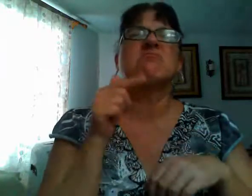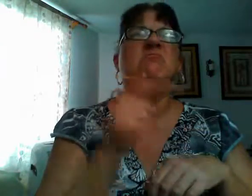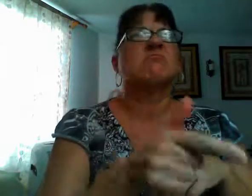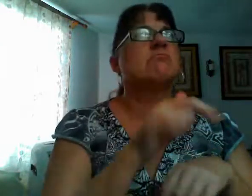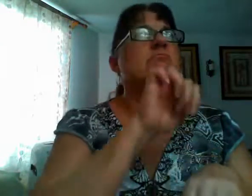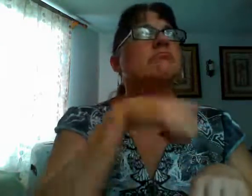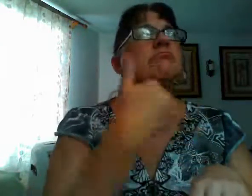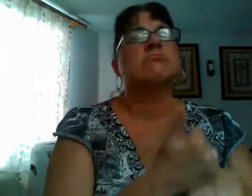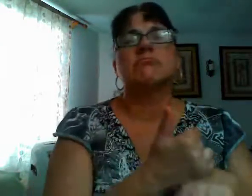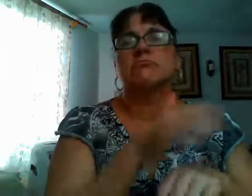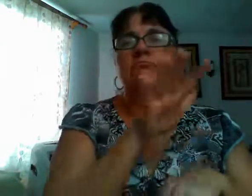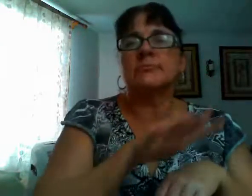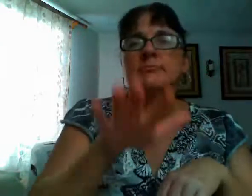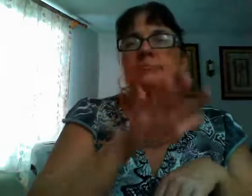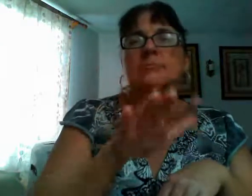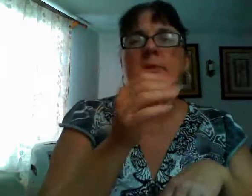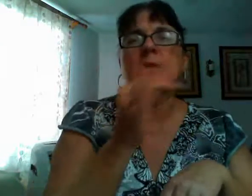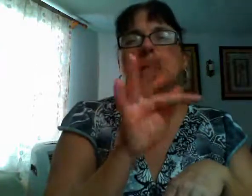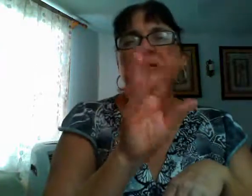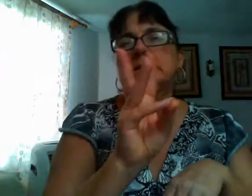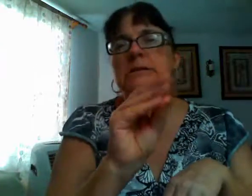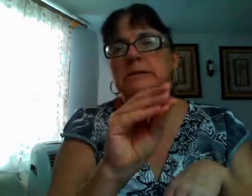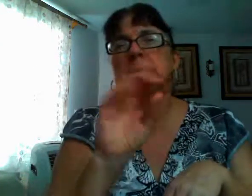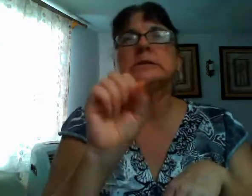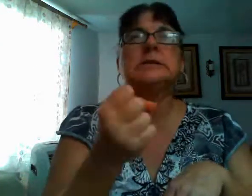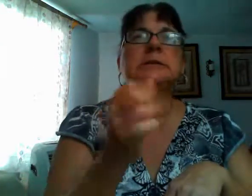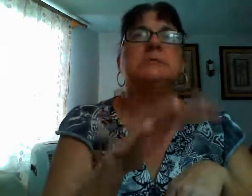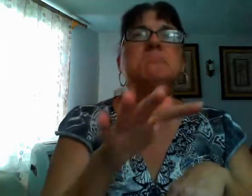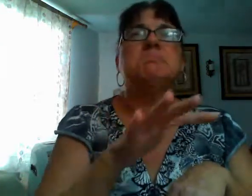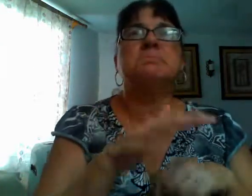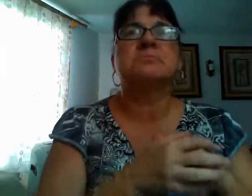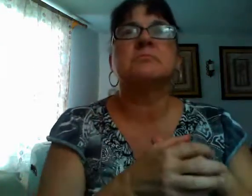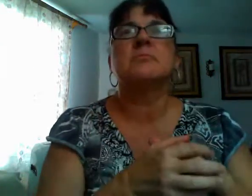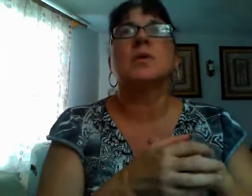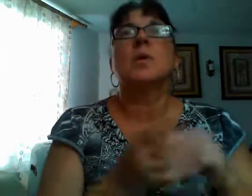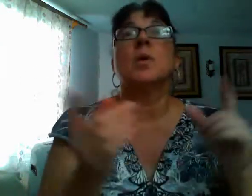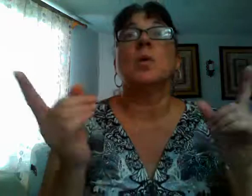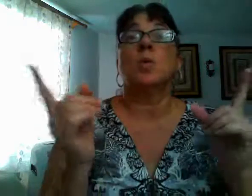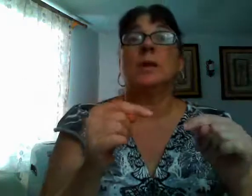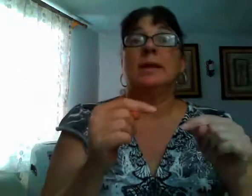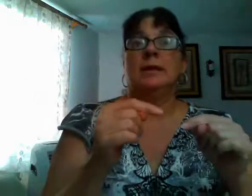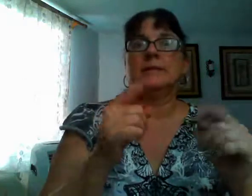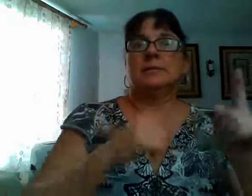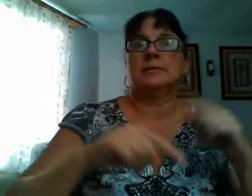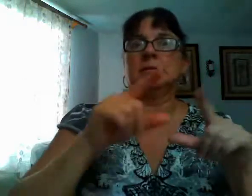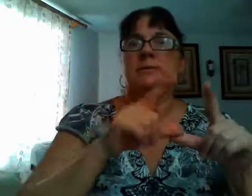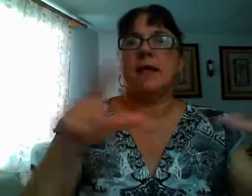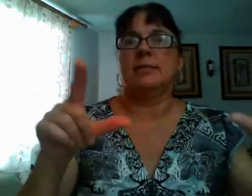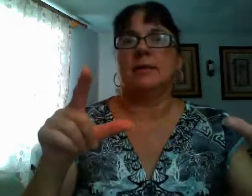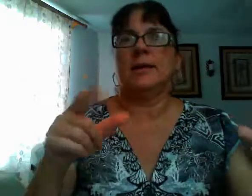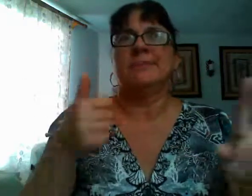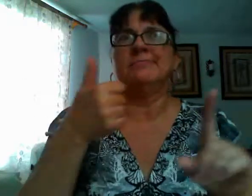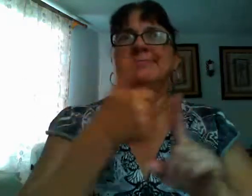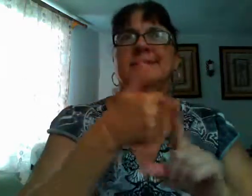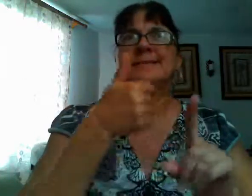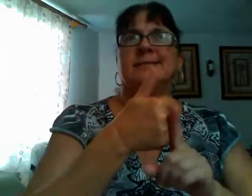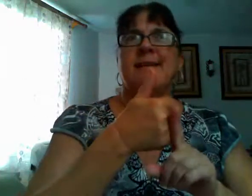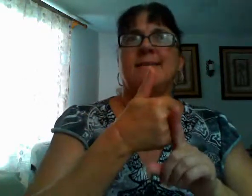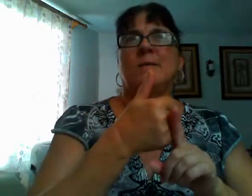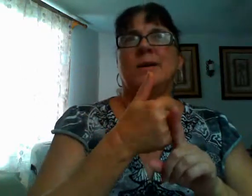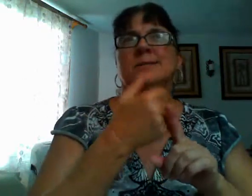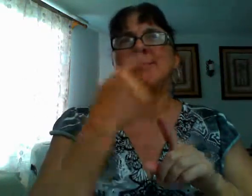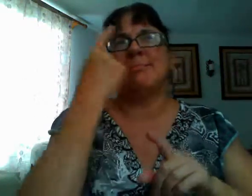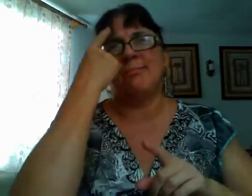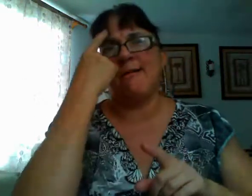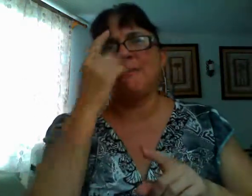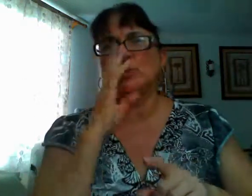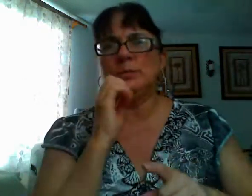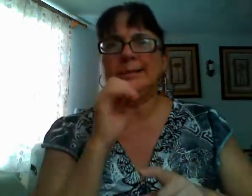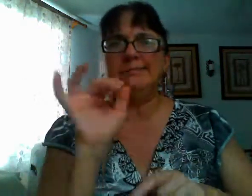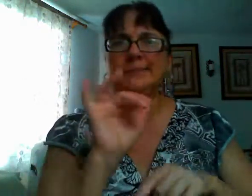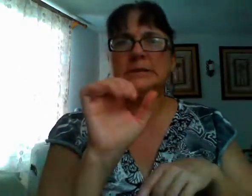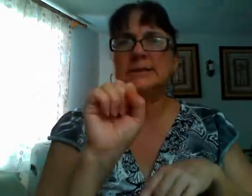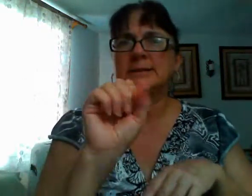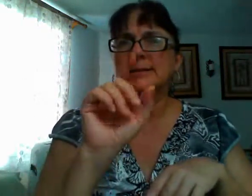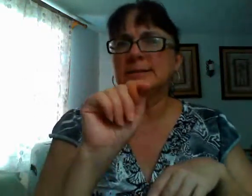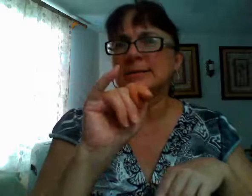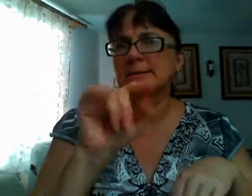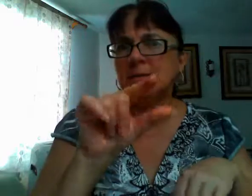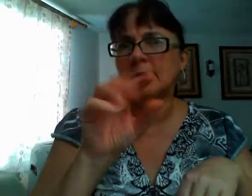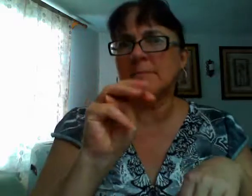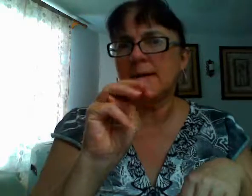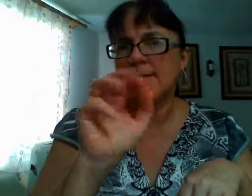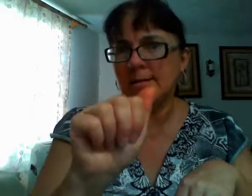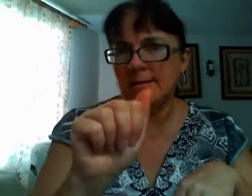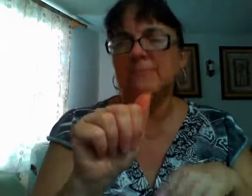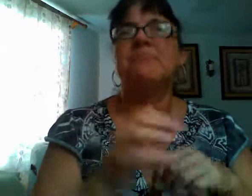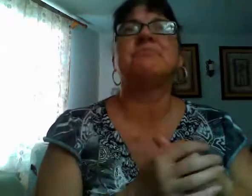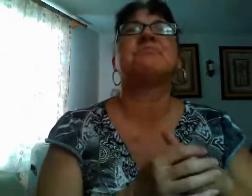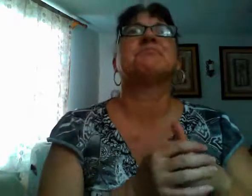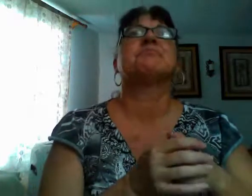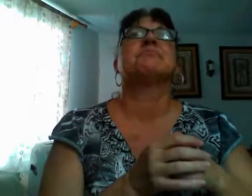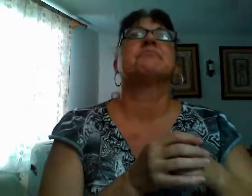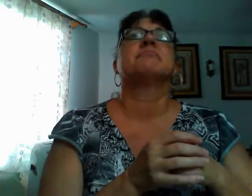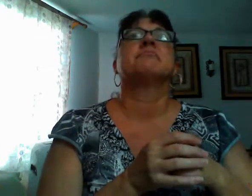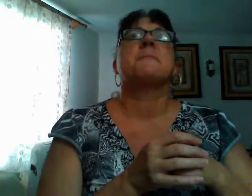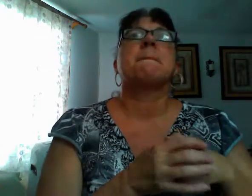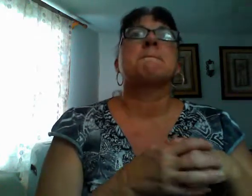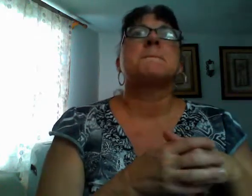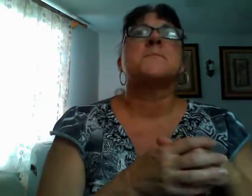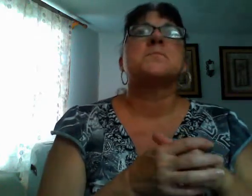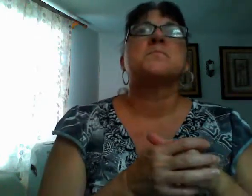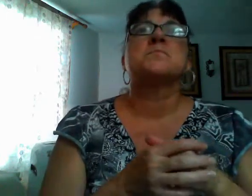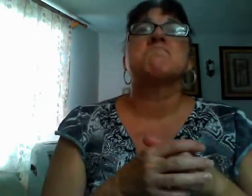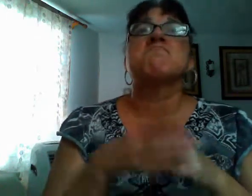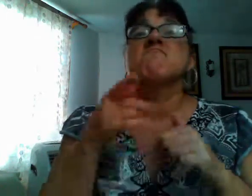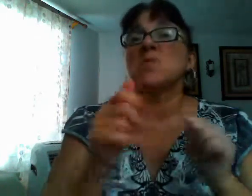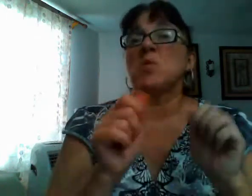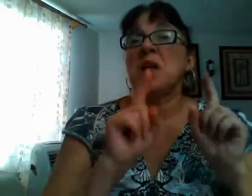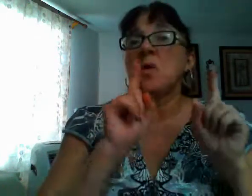It was established in the ‘60’s, when sign language was thought to be somewhat of a stigma.